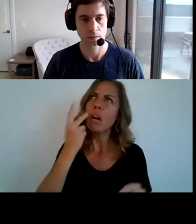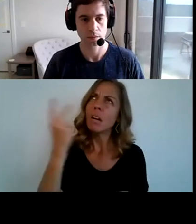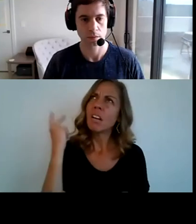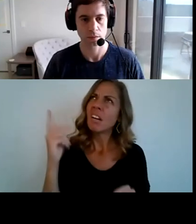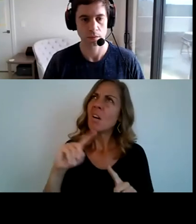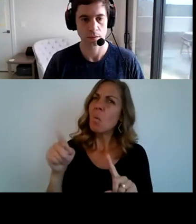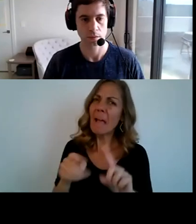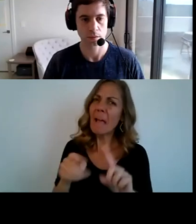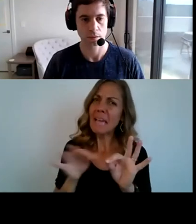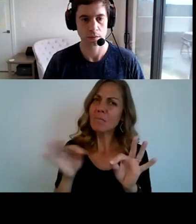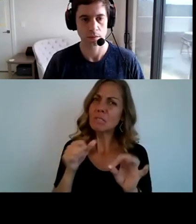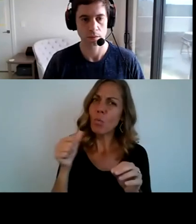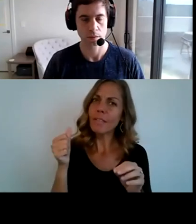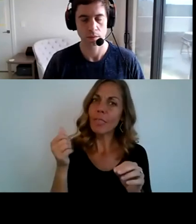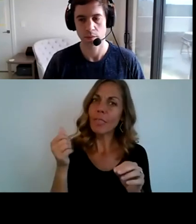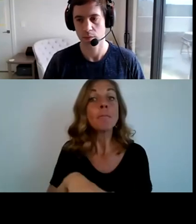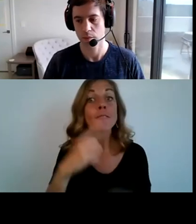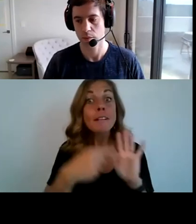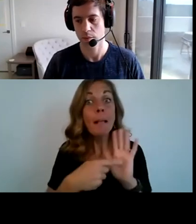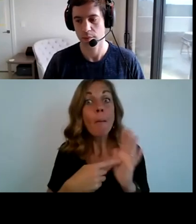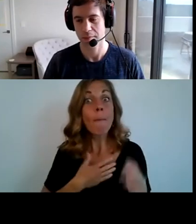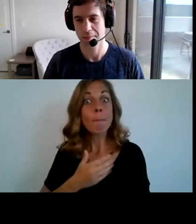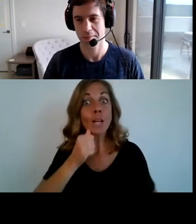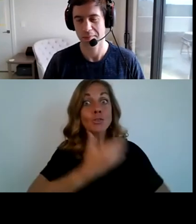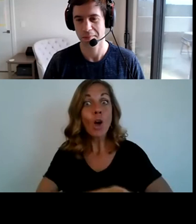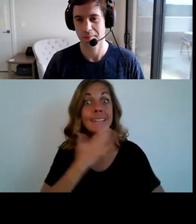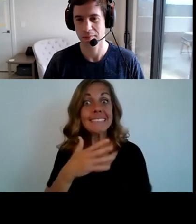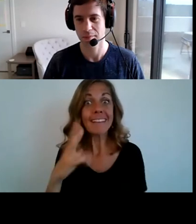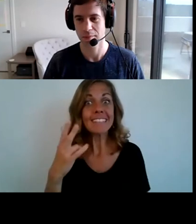you know, my 17 year old daughter, when she saw a newspaper dispensing machine at the